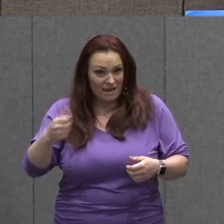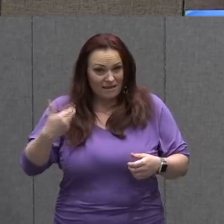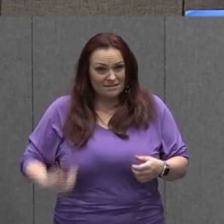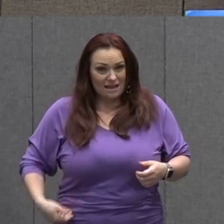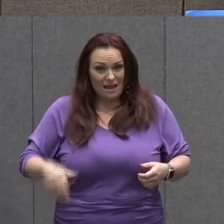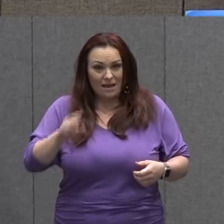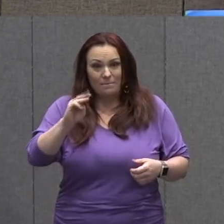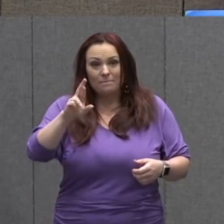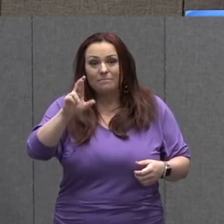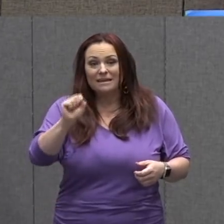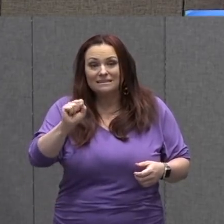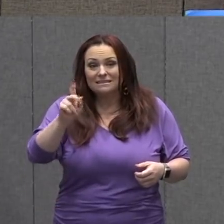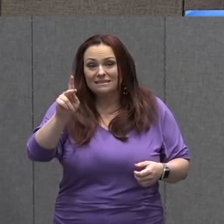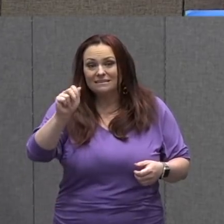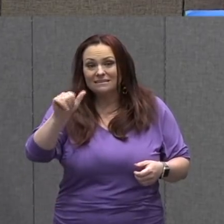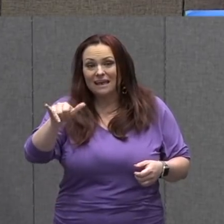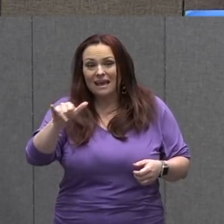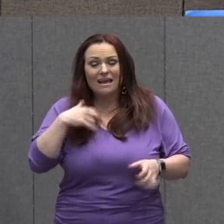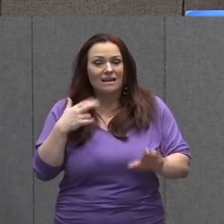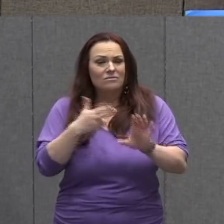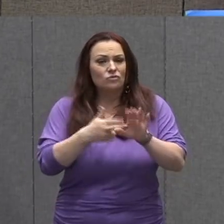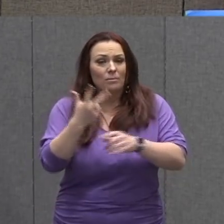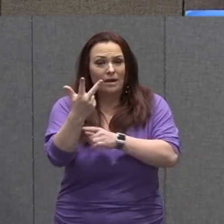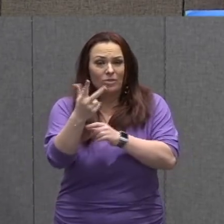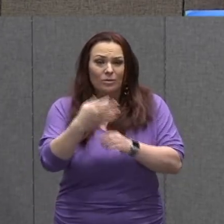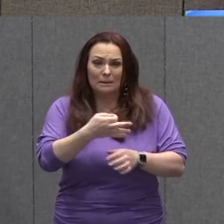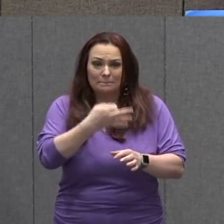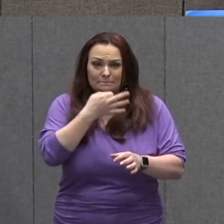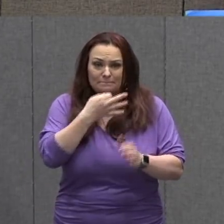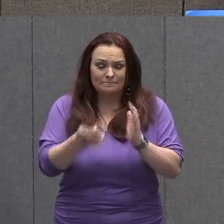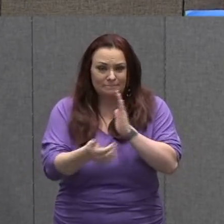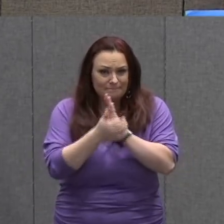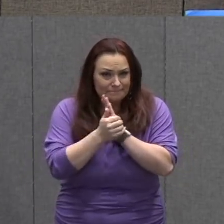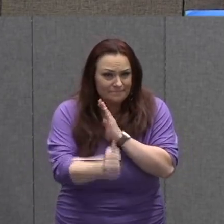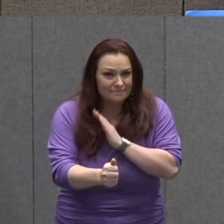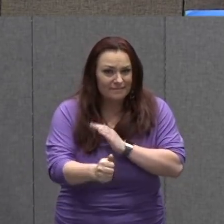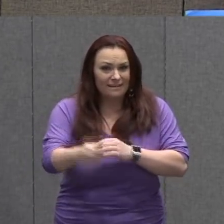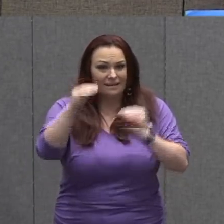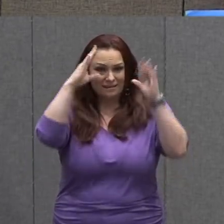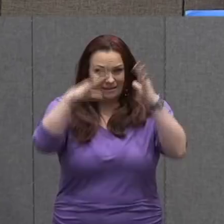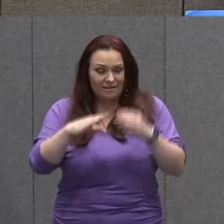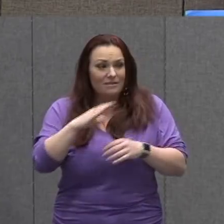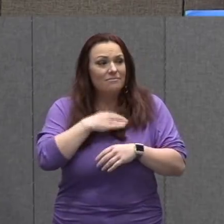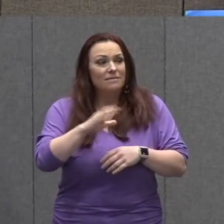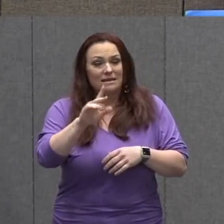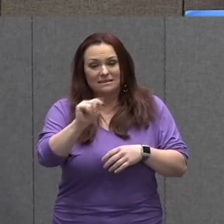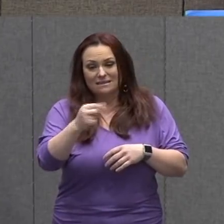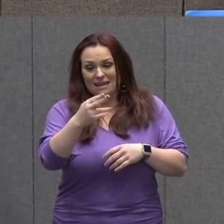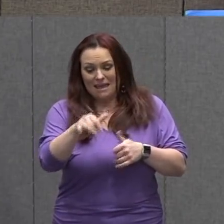by three very talented teachers, Miss Kathy, Miss Kraff and Miss Lori,